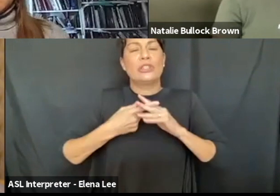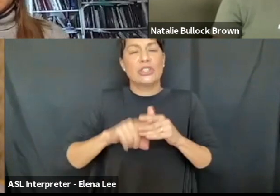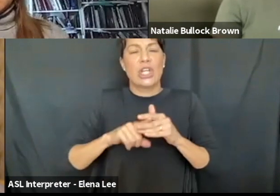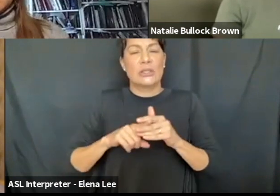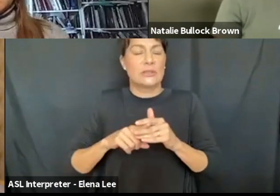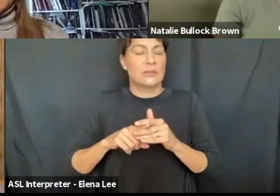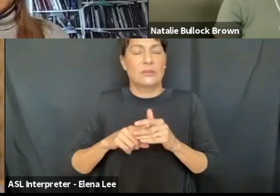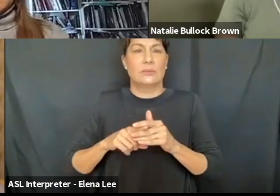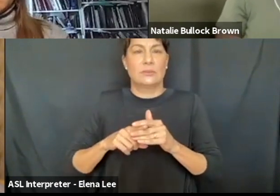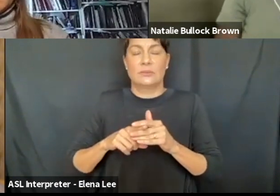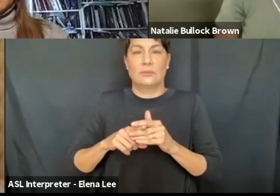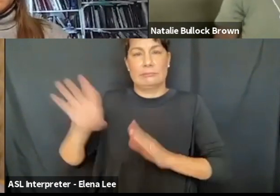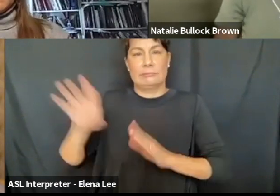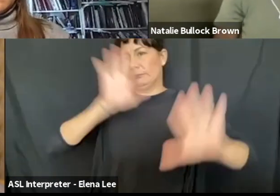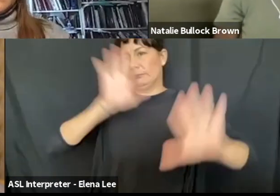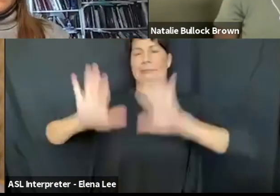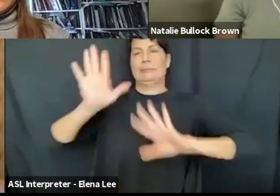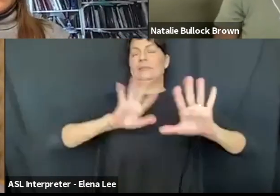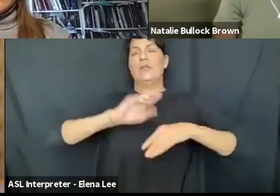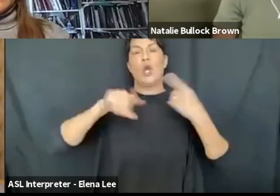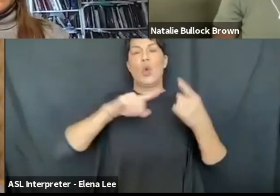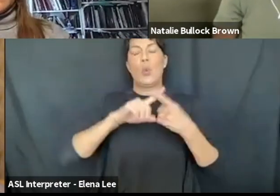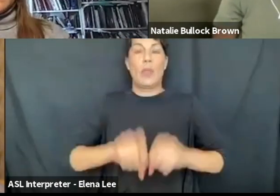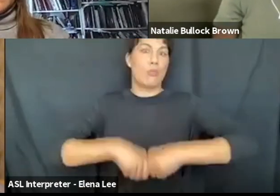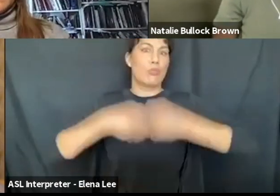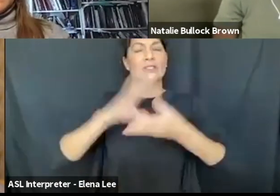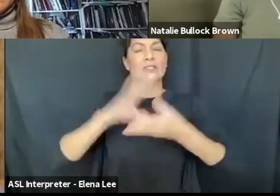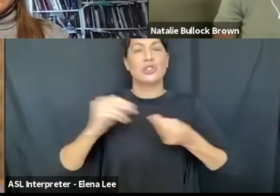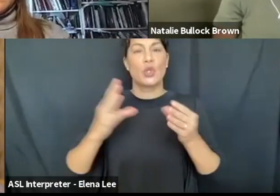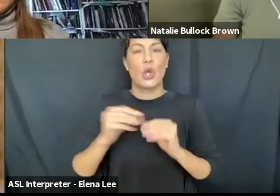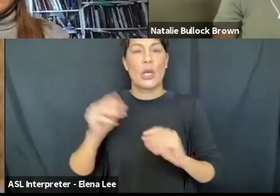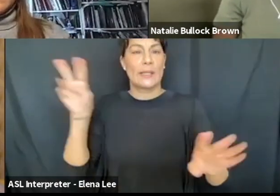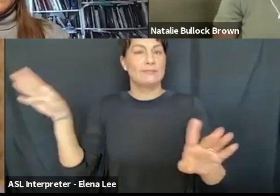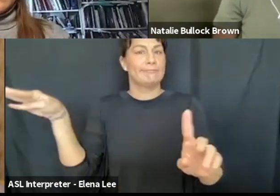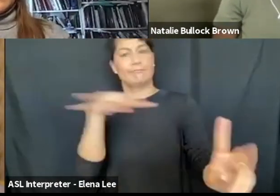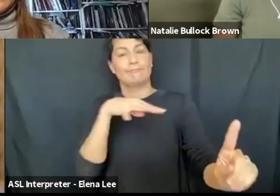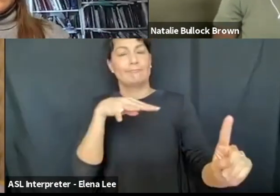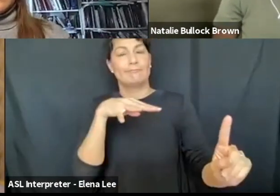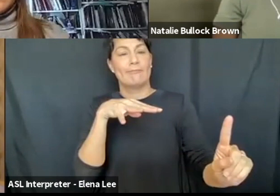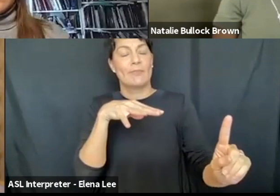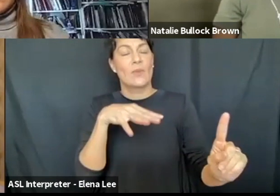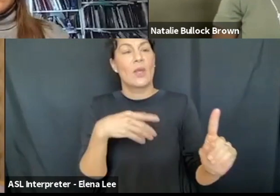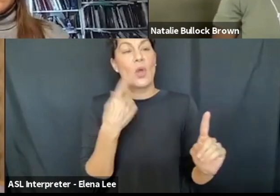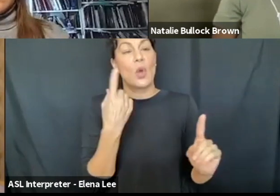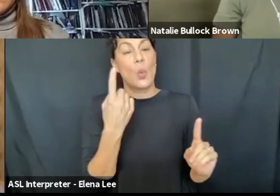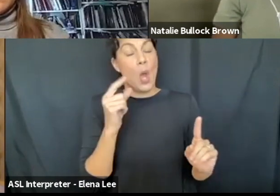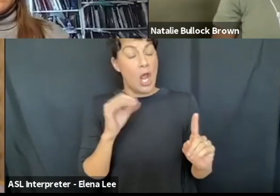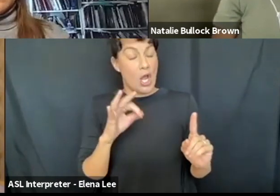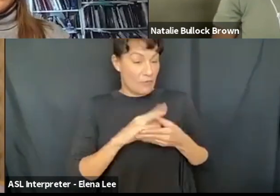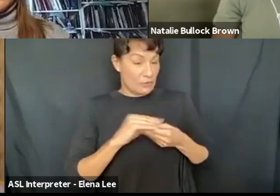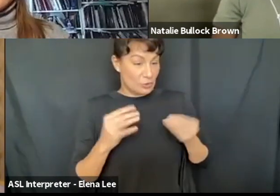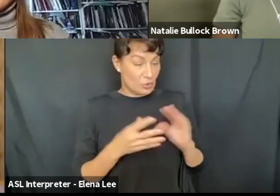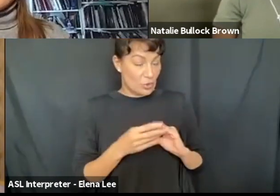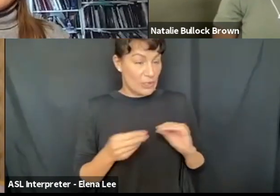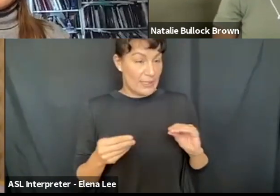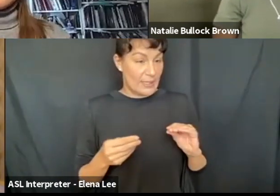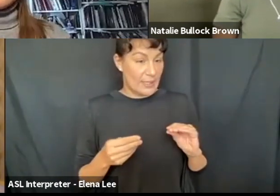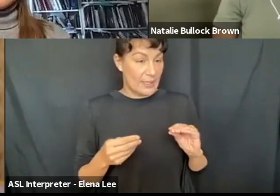When there is a breaking story and there are, one of those stories we were on involved children